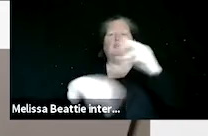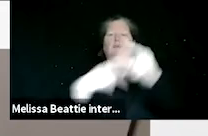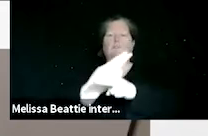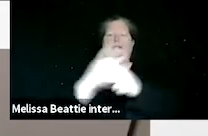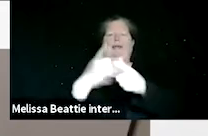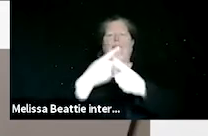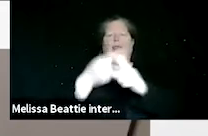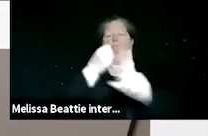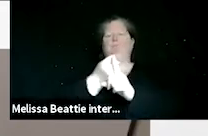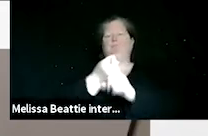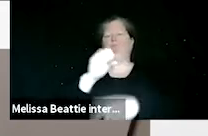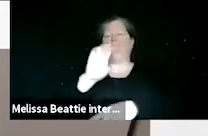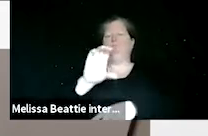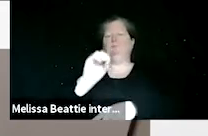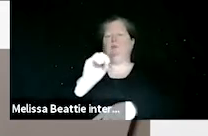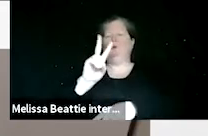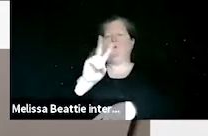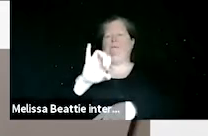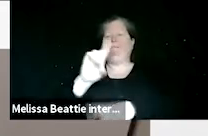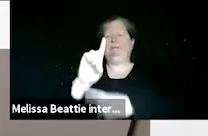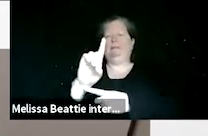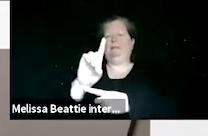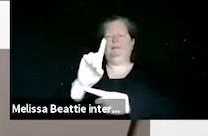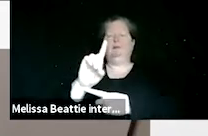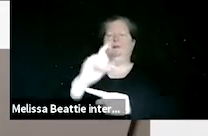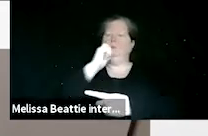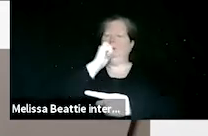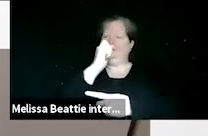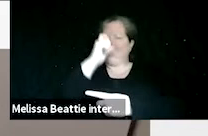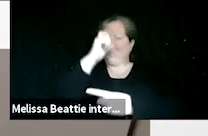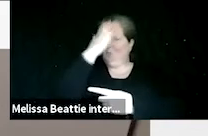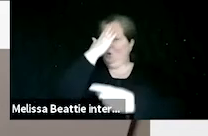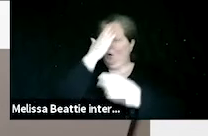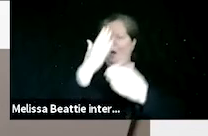Ben Woelk: So, could not figure out a way to really offer this in a socially distance